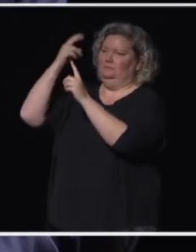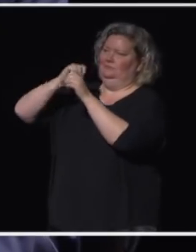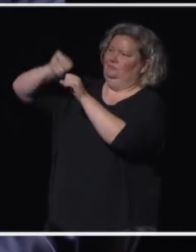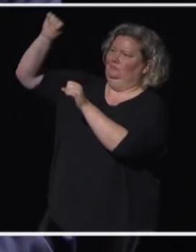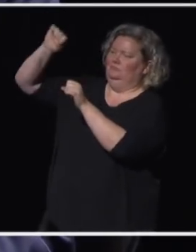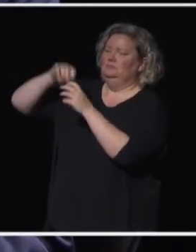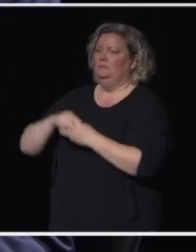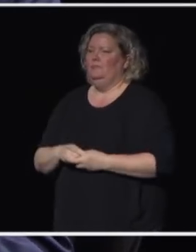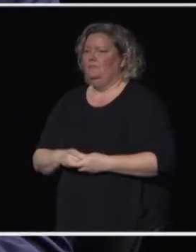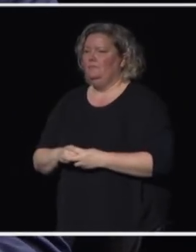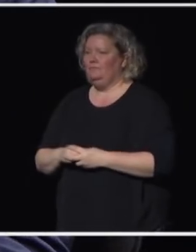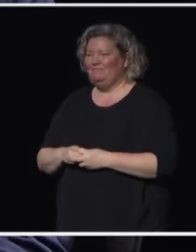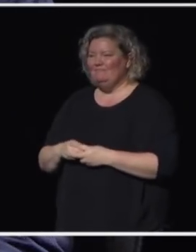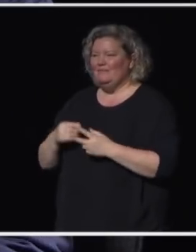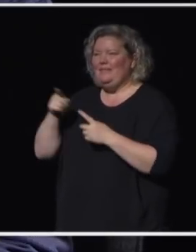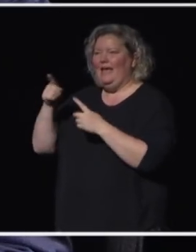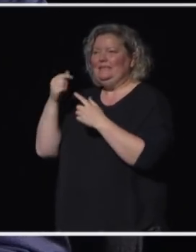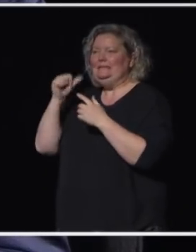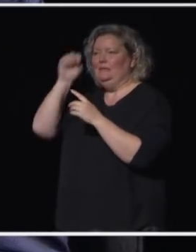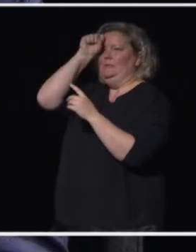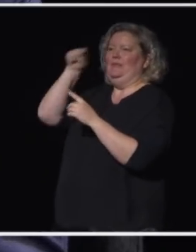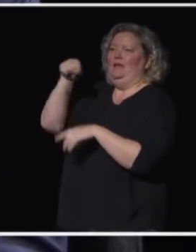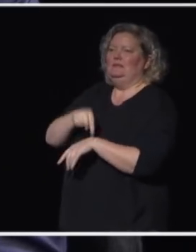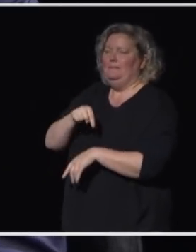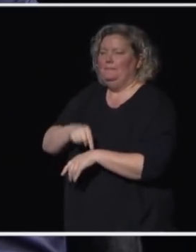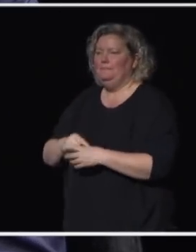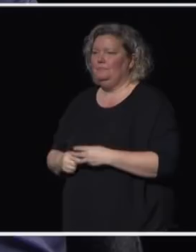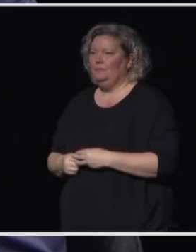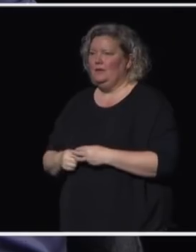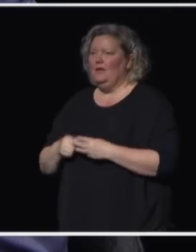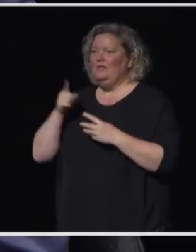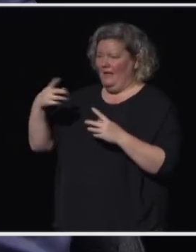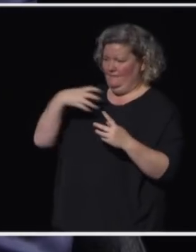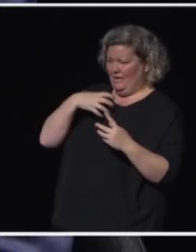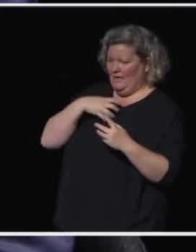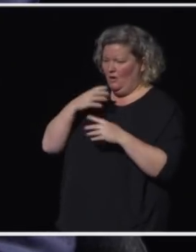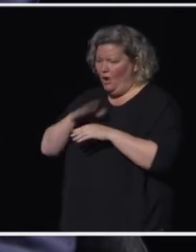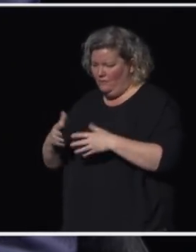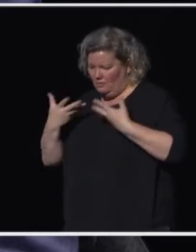The fear lived on in their practised bop, their slouching denim, their big T-shirts, the calculated angle